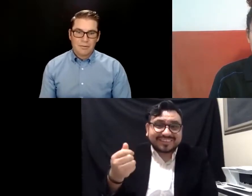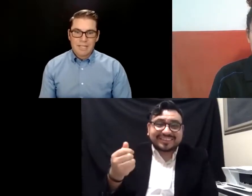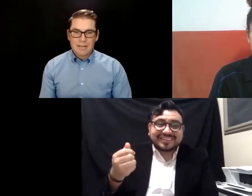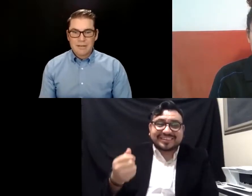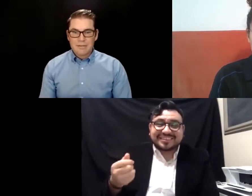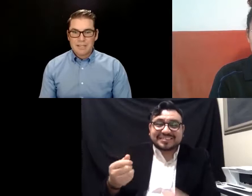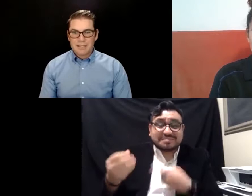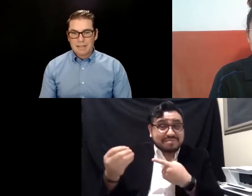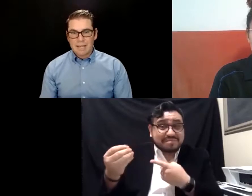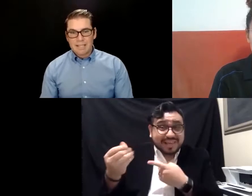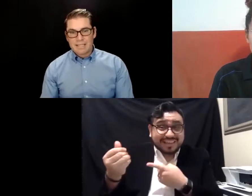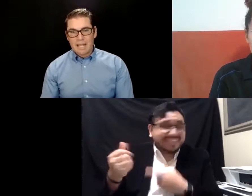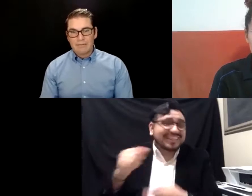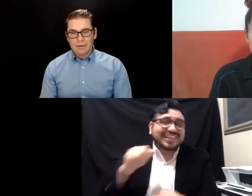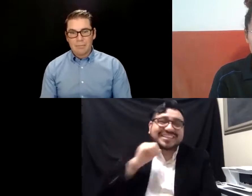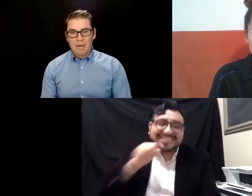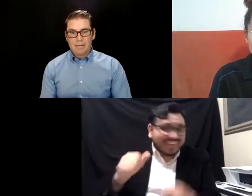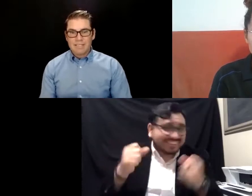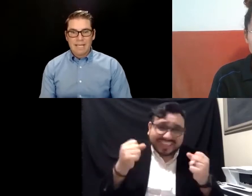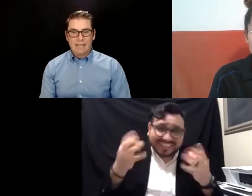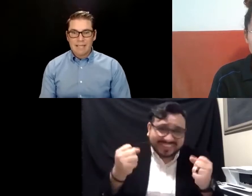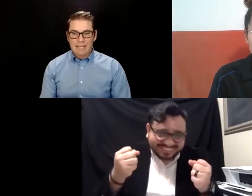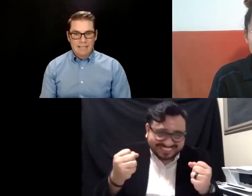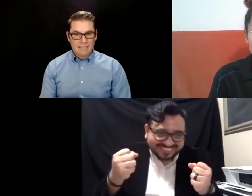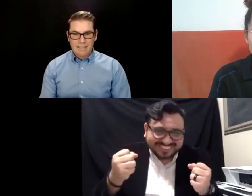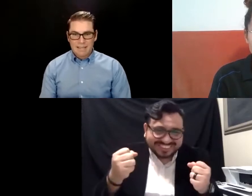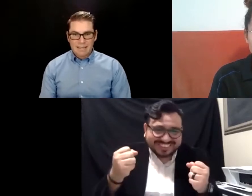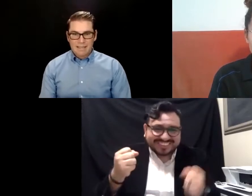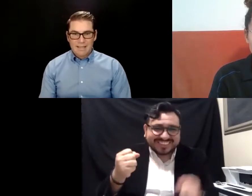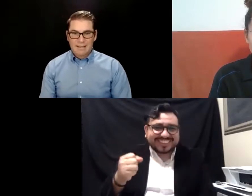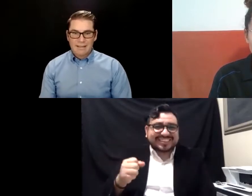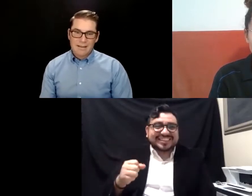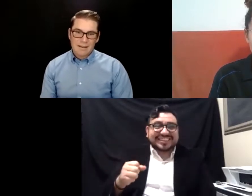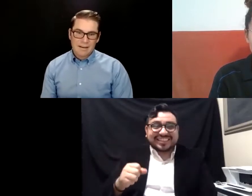We tend to use like a sign for money. We sign it like this.